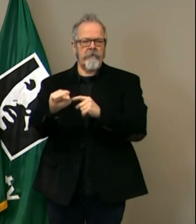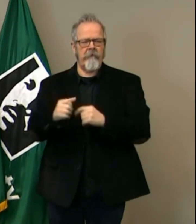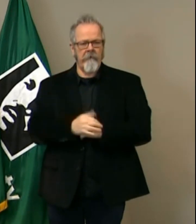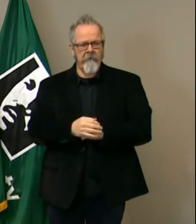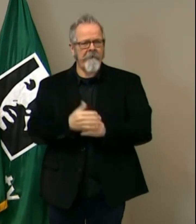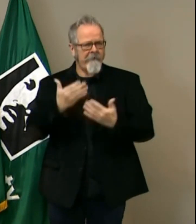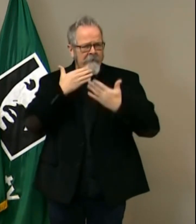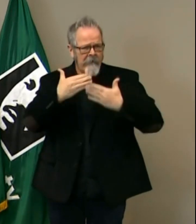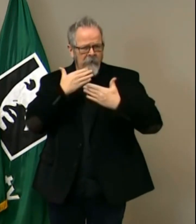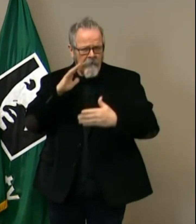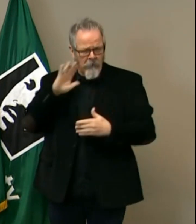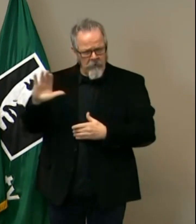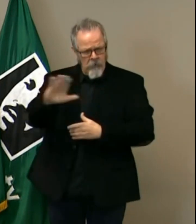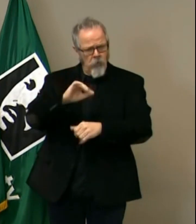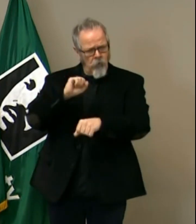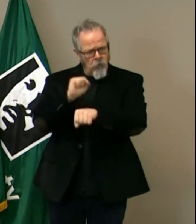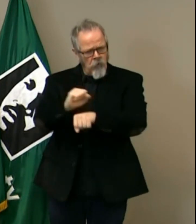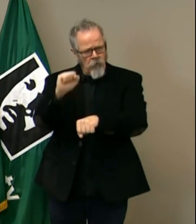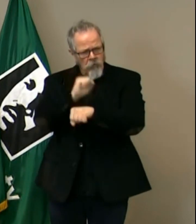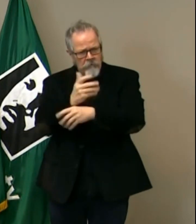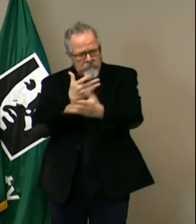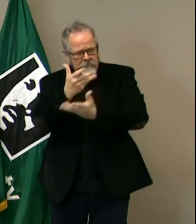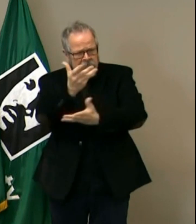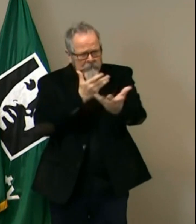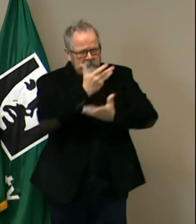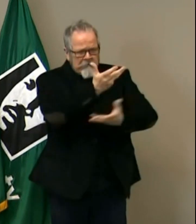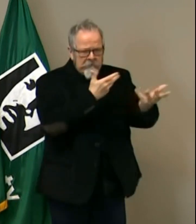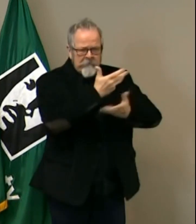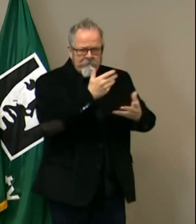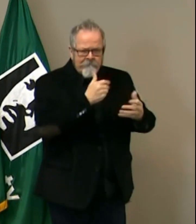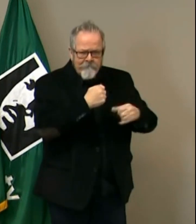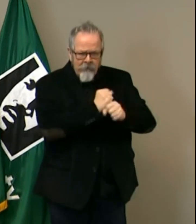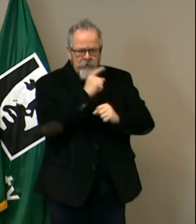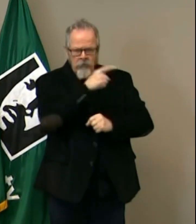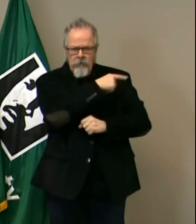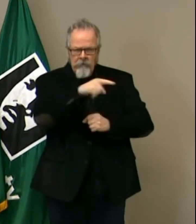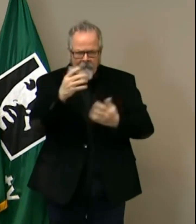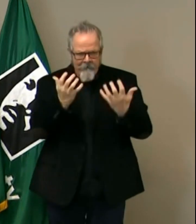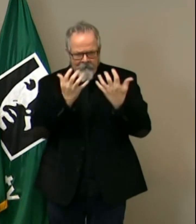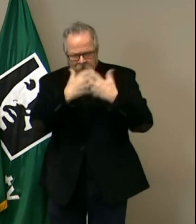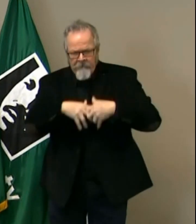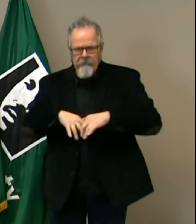unnecessary interactions that might lead to further infection and to wait and